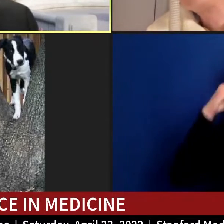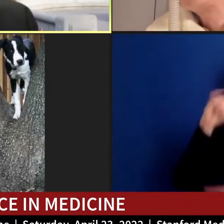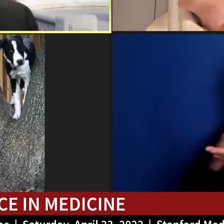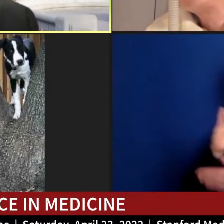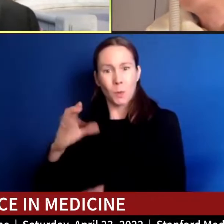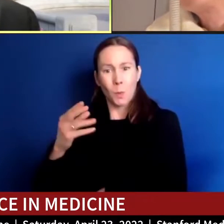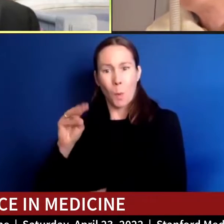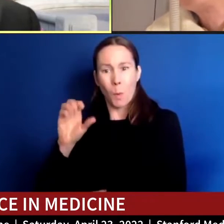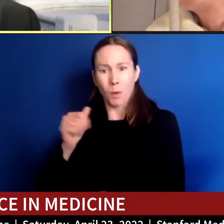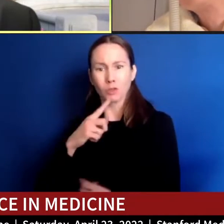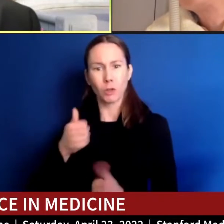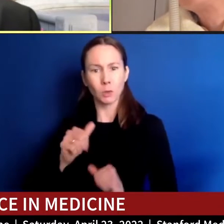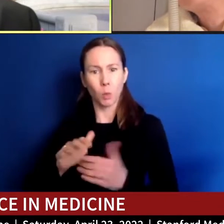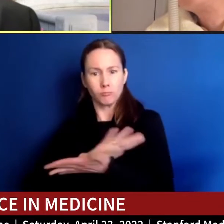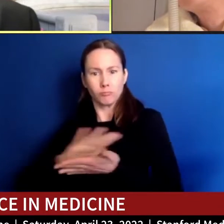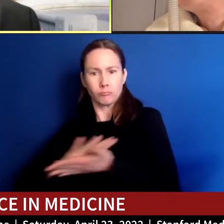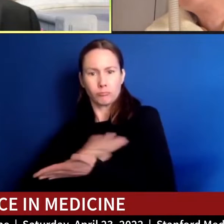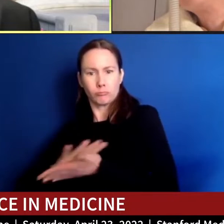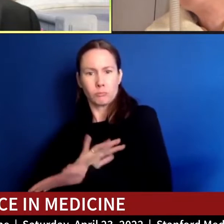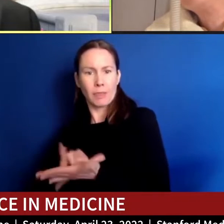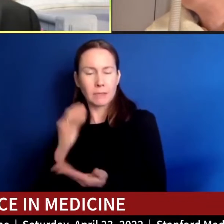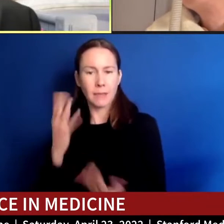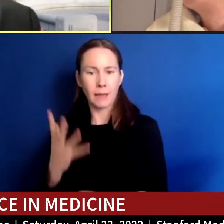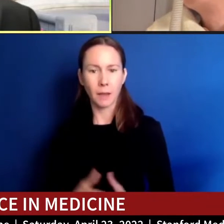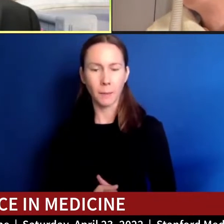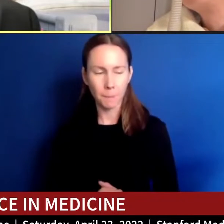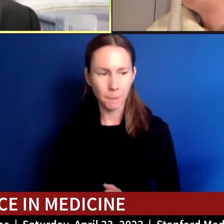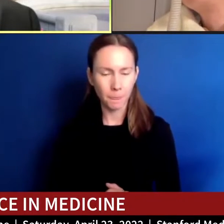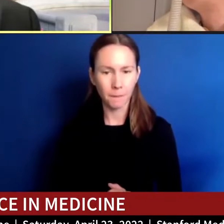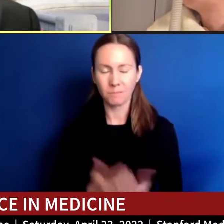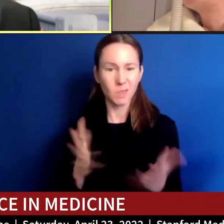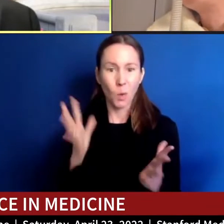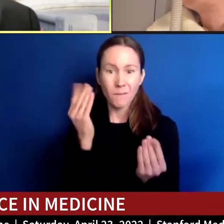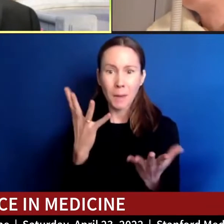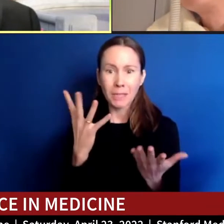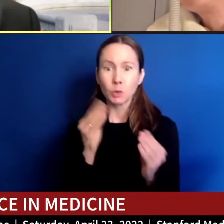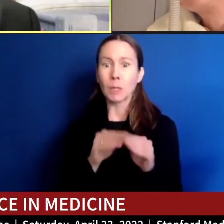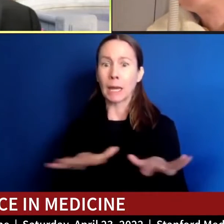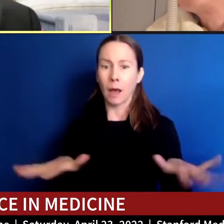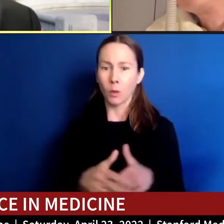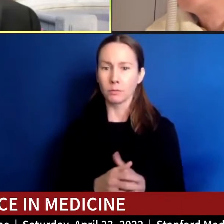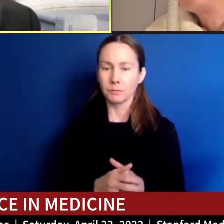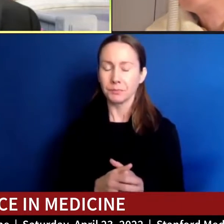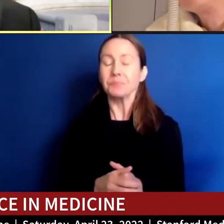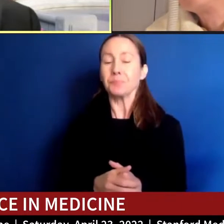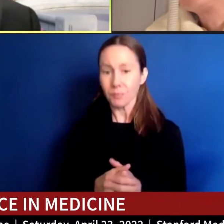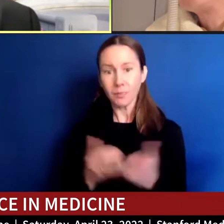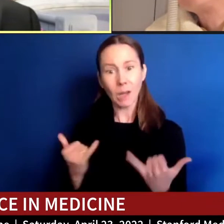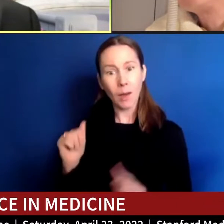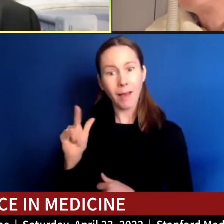We have great questions from the audience, Alice, I would like to ask. There’s one… how can